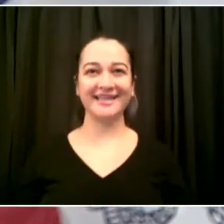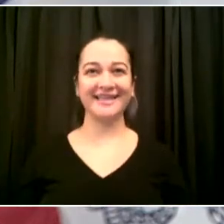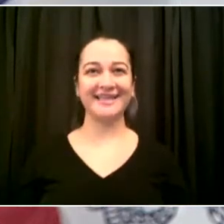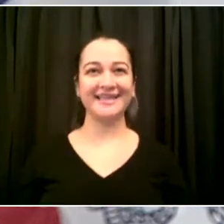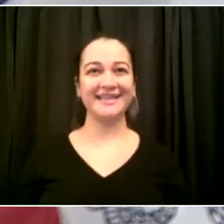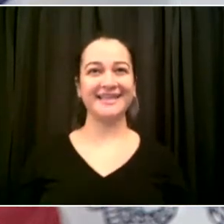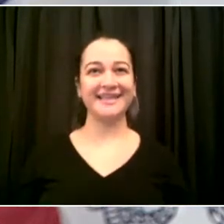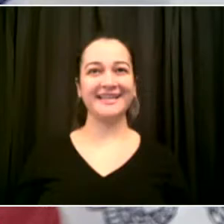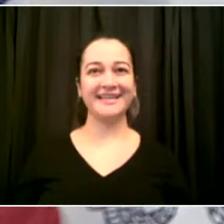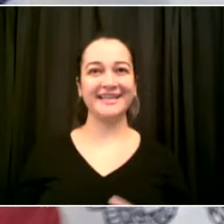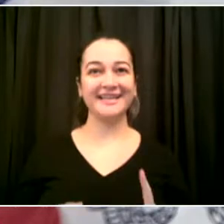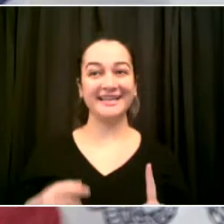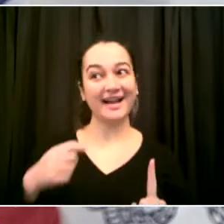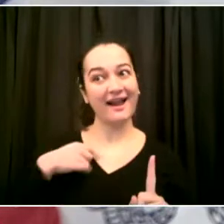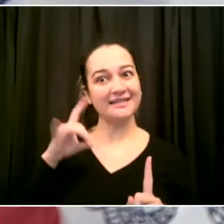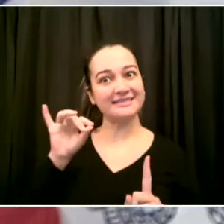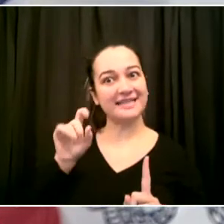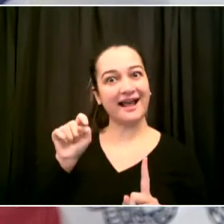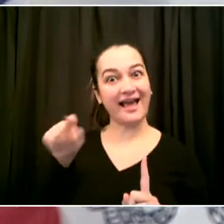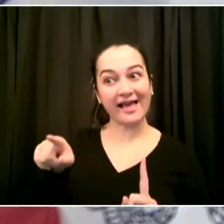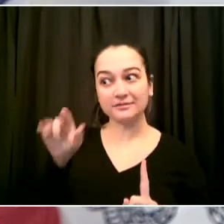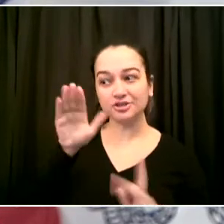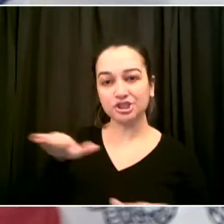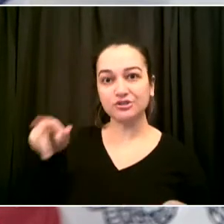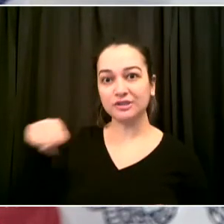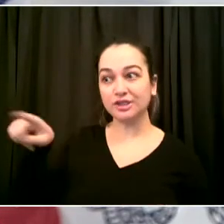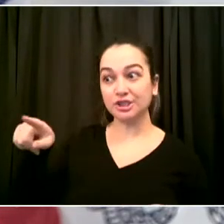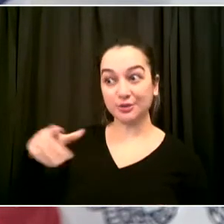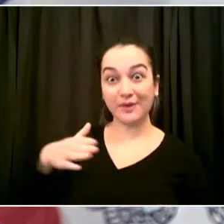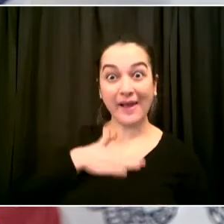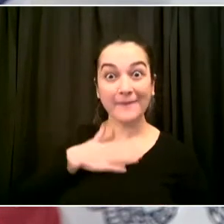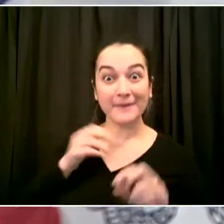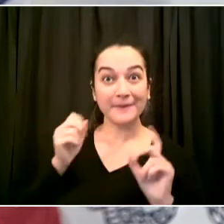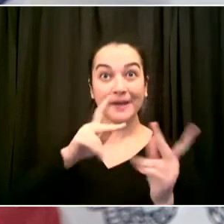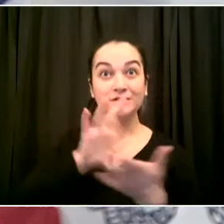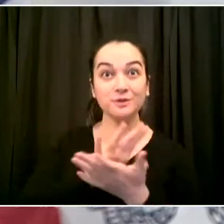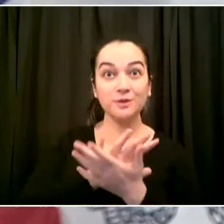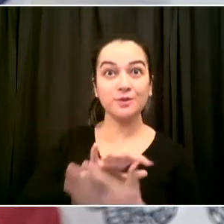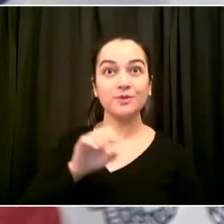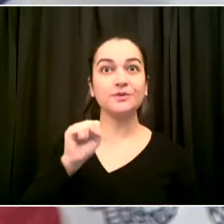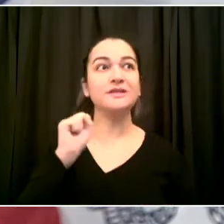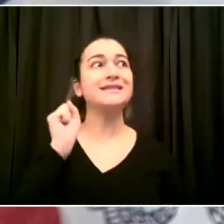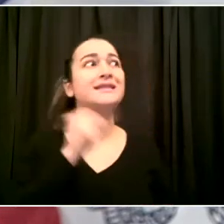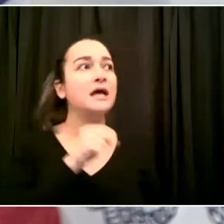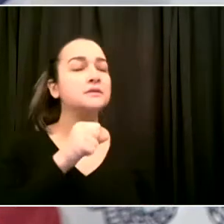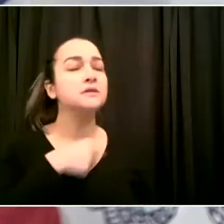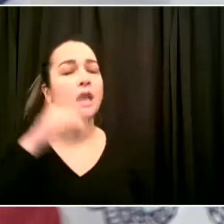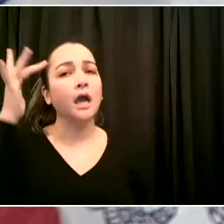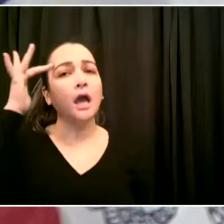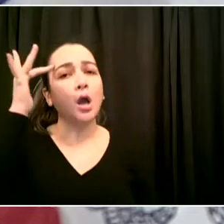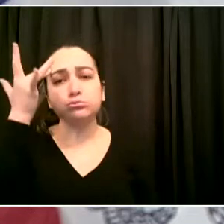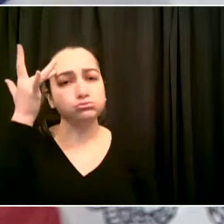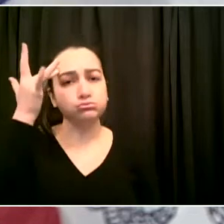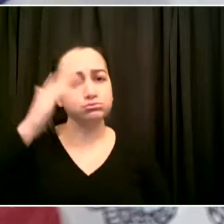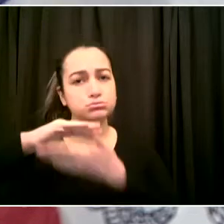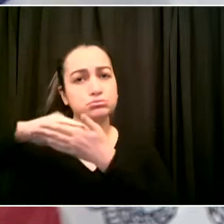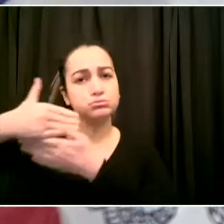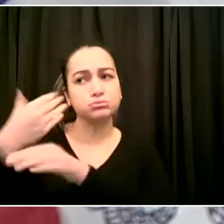ARE YOU HAPPY ABOUT COMING BABA CKTO SCHOOL THEY SAAID THTHY E DIDN'T LIKE JUST